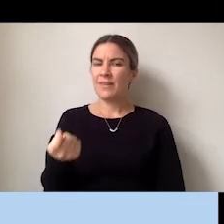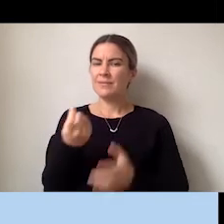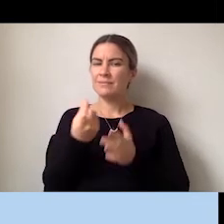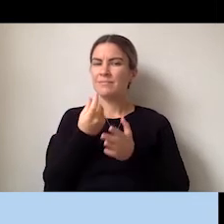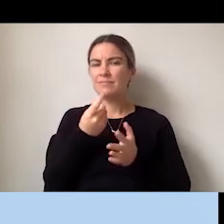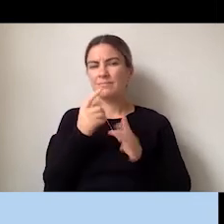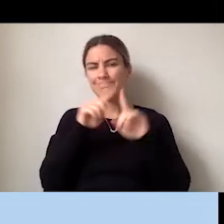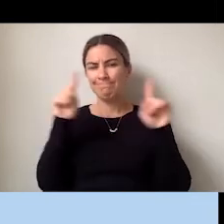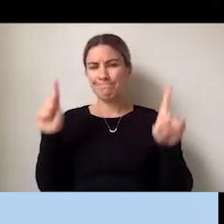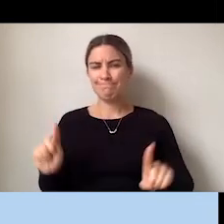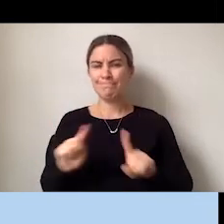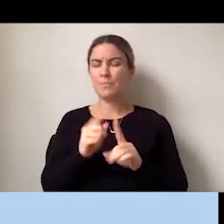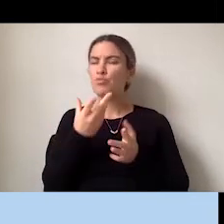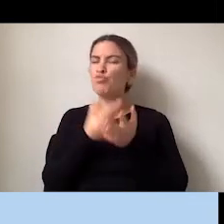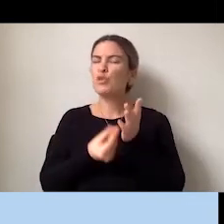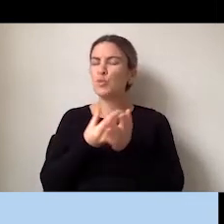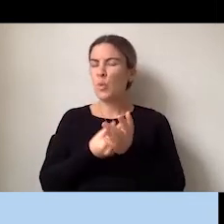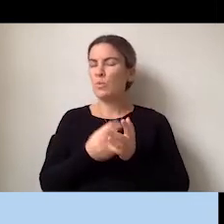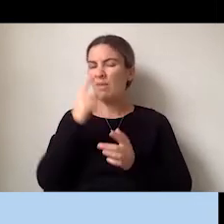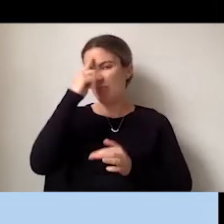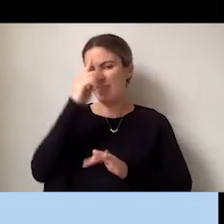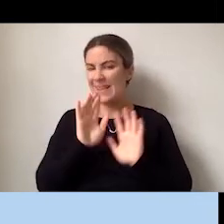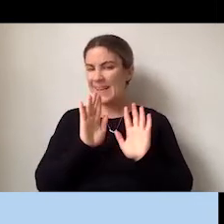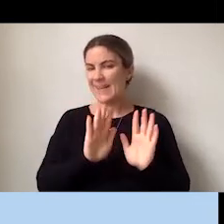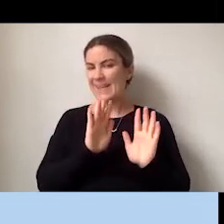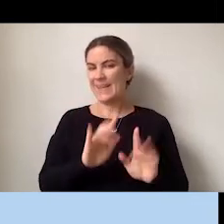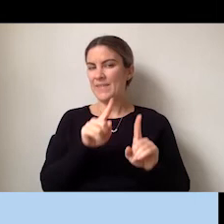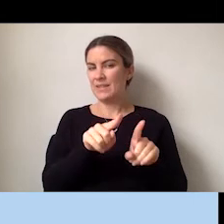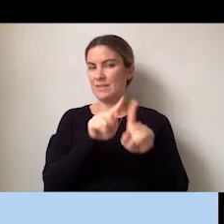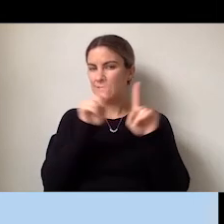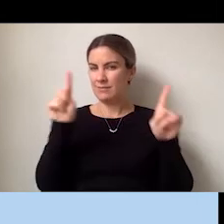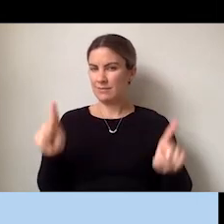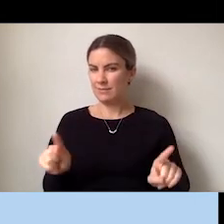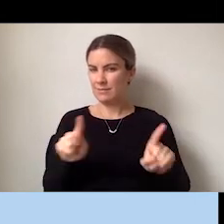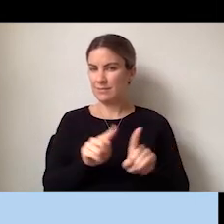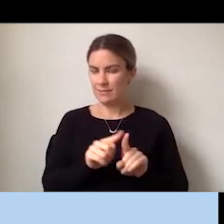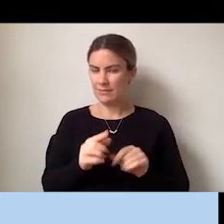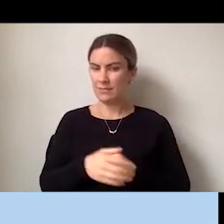leave this - this slide on the screen and hand it over to Frances